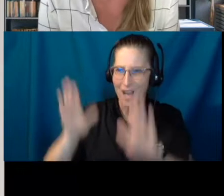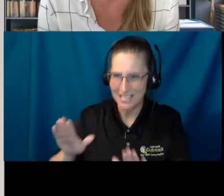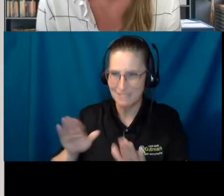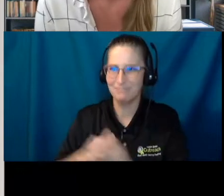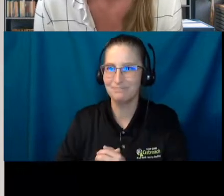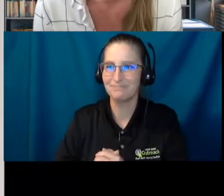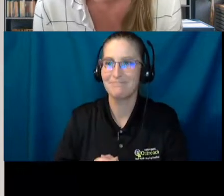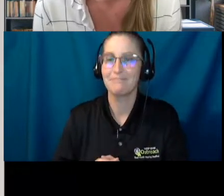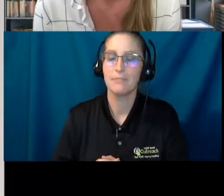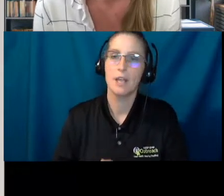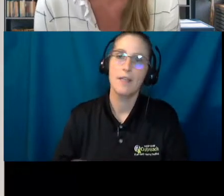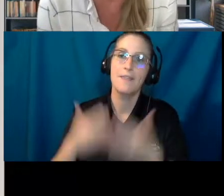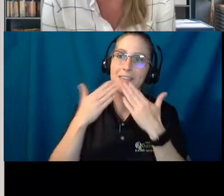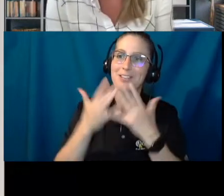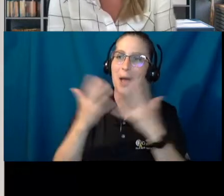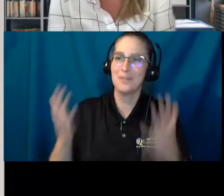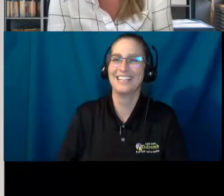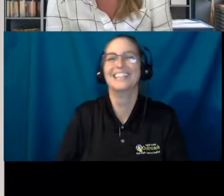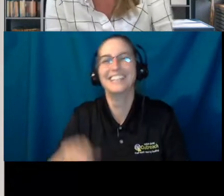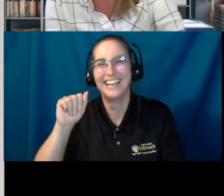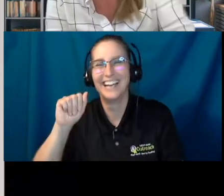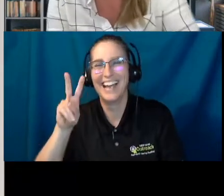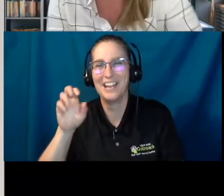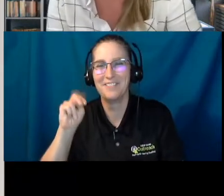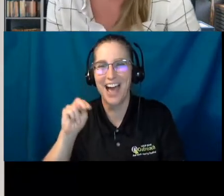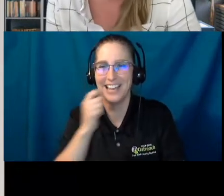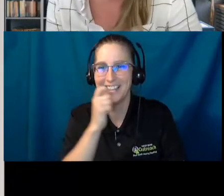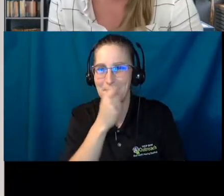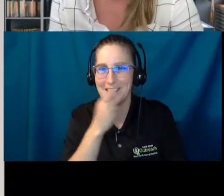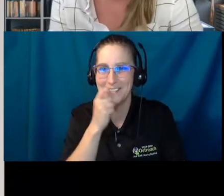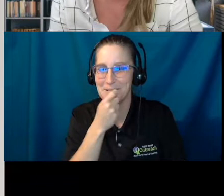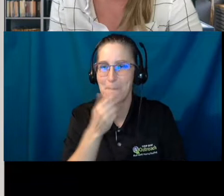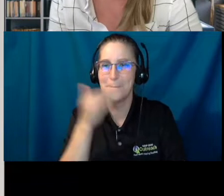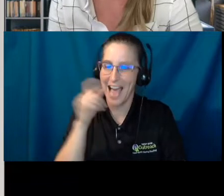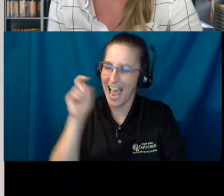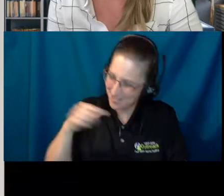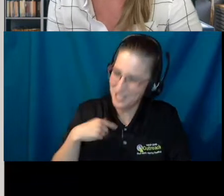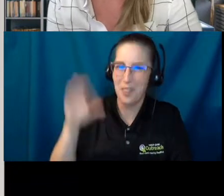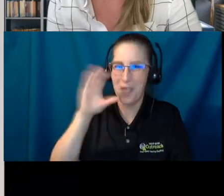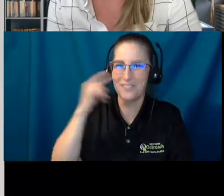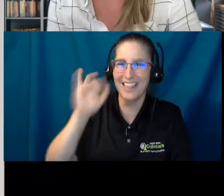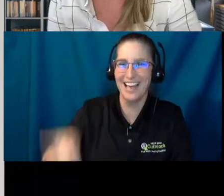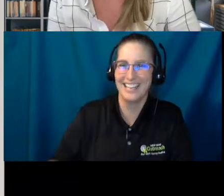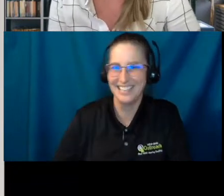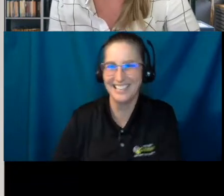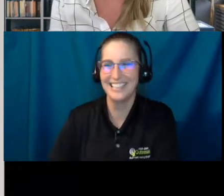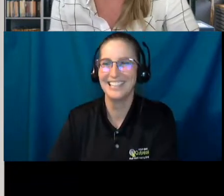you so much. Avon mini lipsticks are the best. I got to Google this. But I love all these